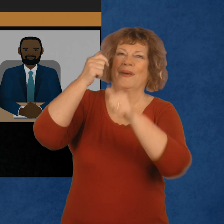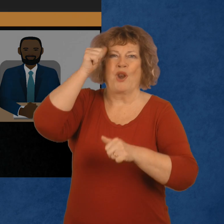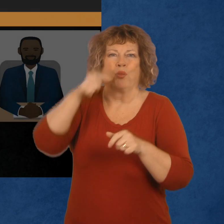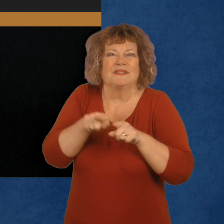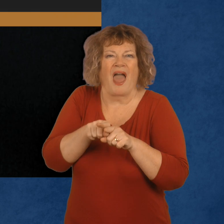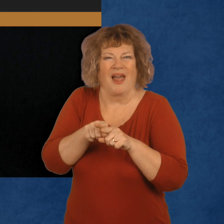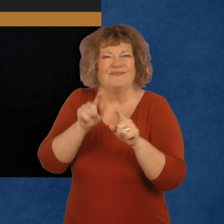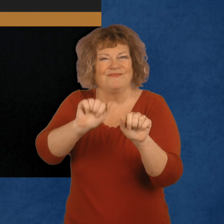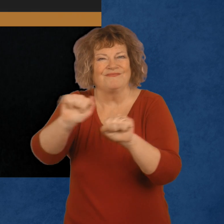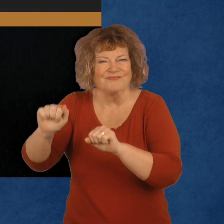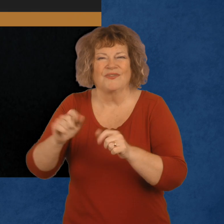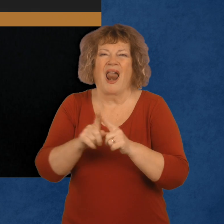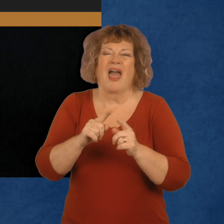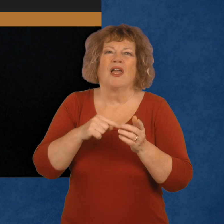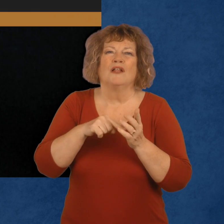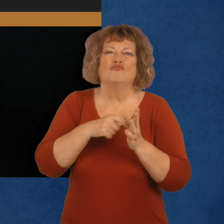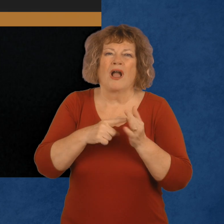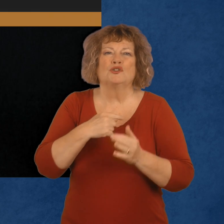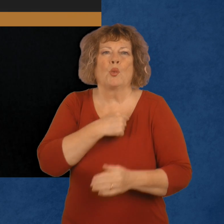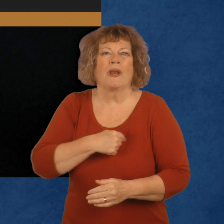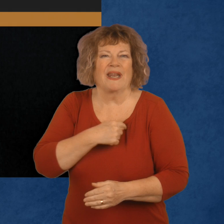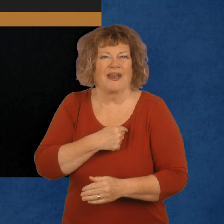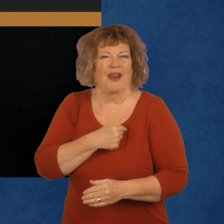Some types of cases and hearings can be heard by an employment judge